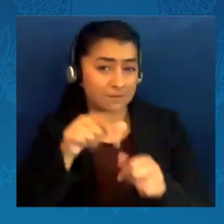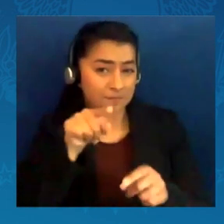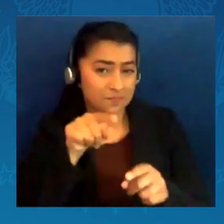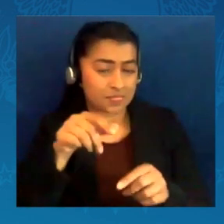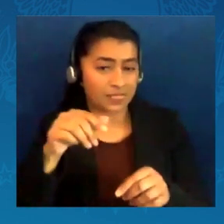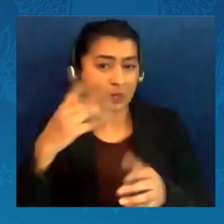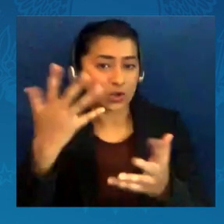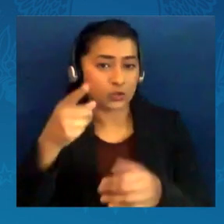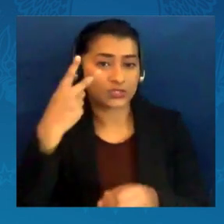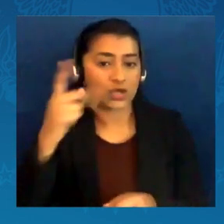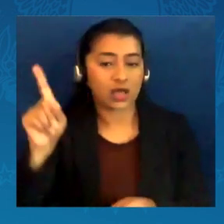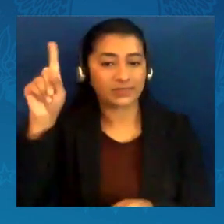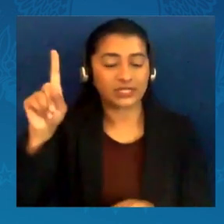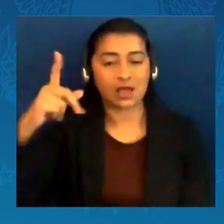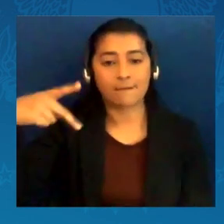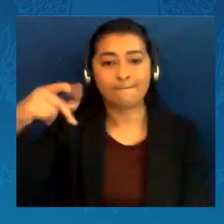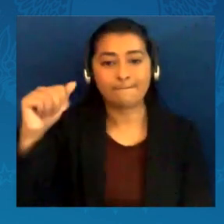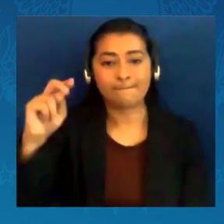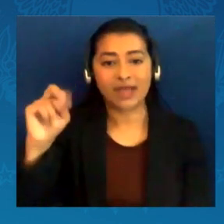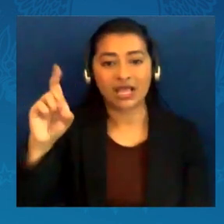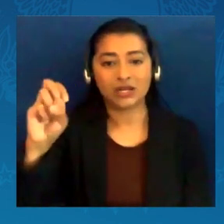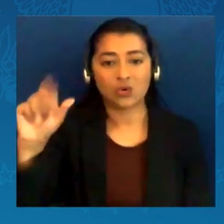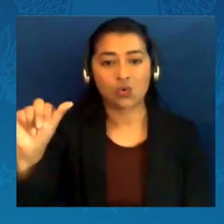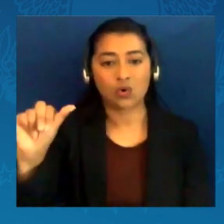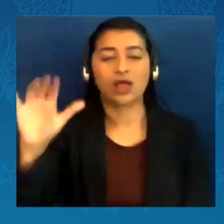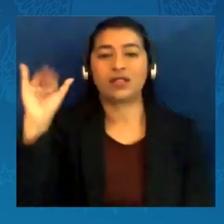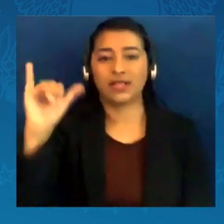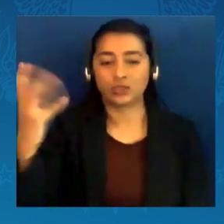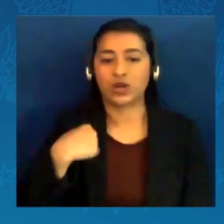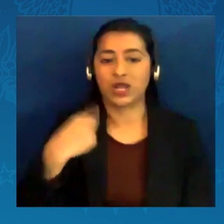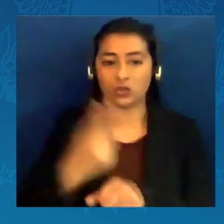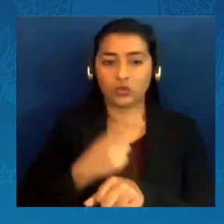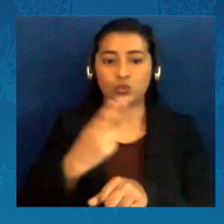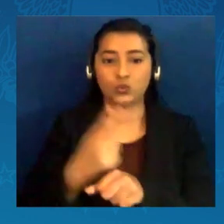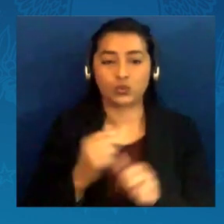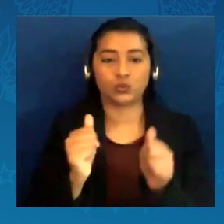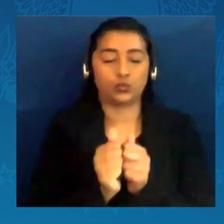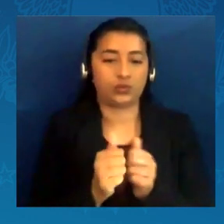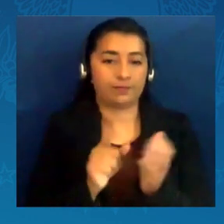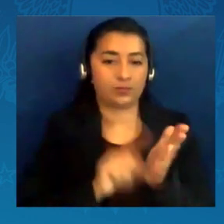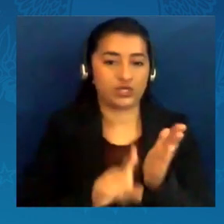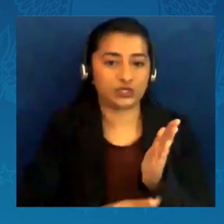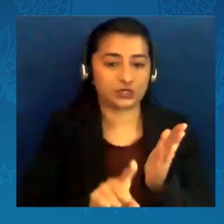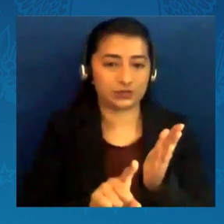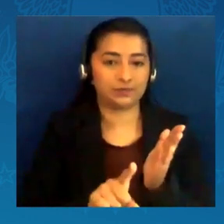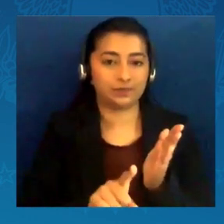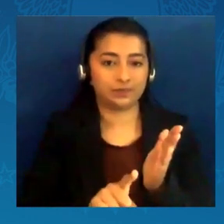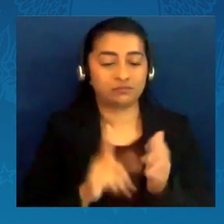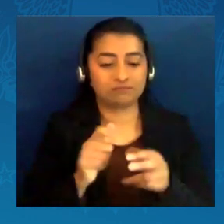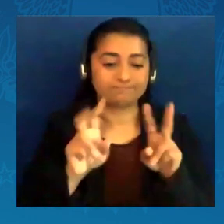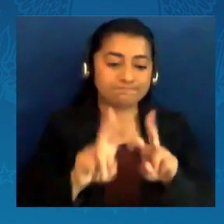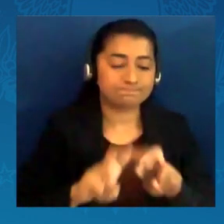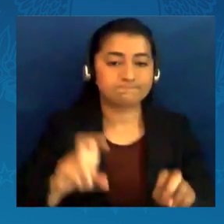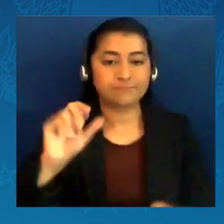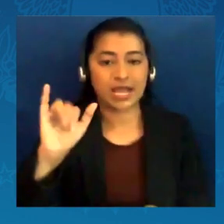And that's the instrument that I use with my research to discuss and analyze air quality analysis. The Vice President: Okay, thank you.